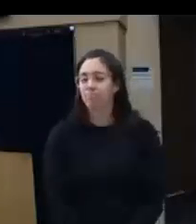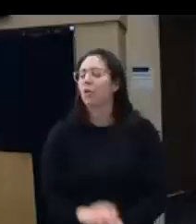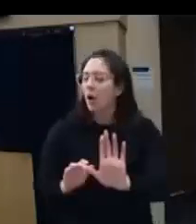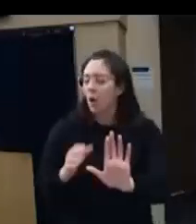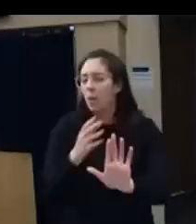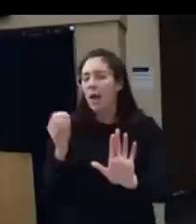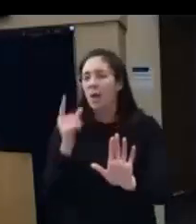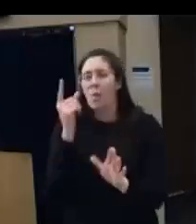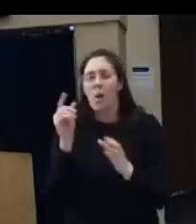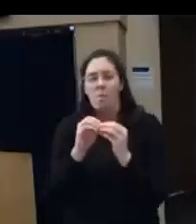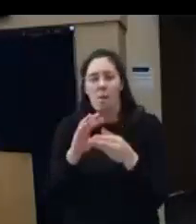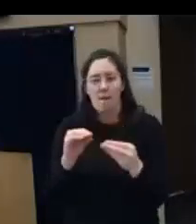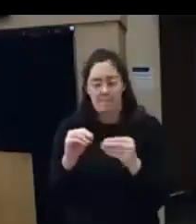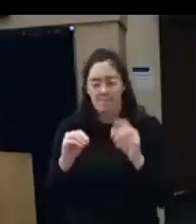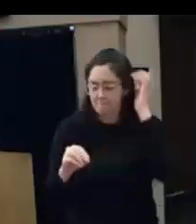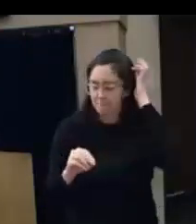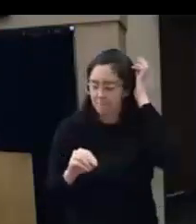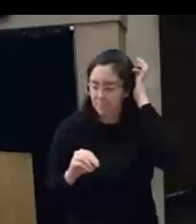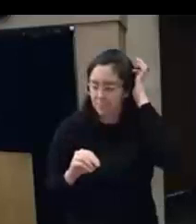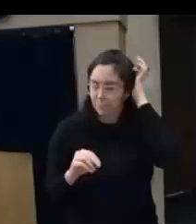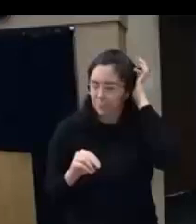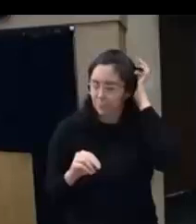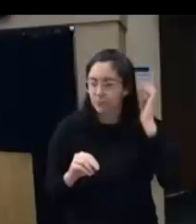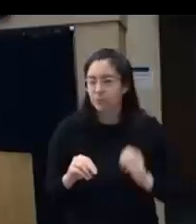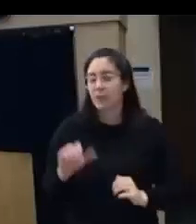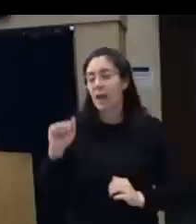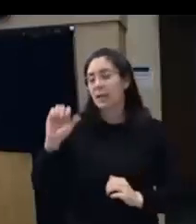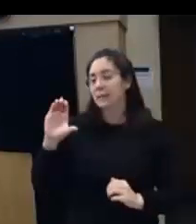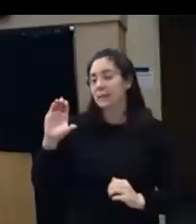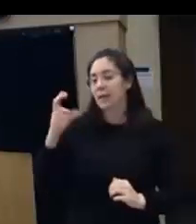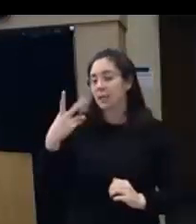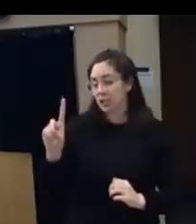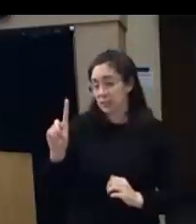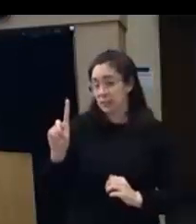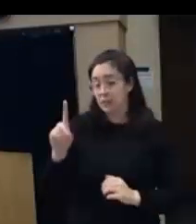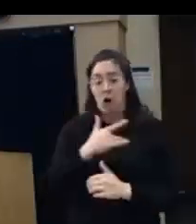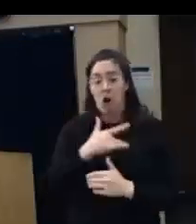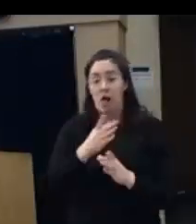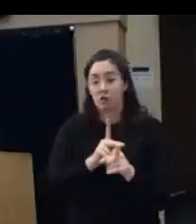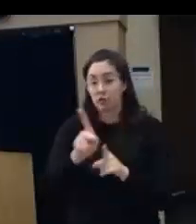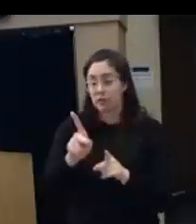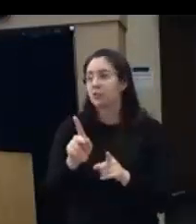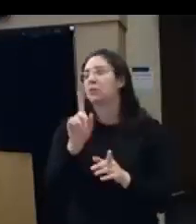if I can just make one more comment on that ACD cardiologists are a really nice group of people